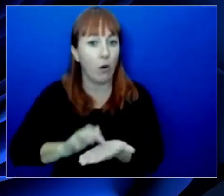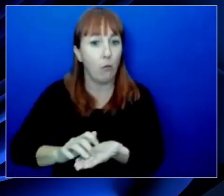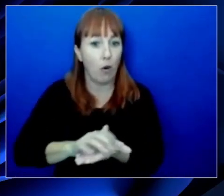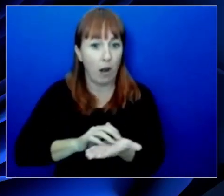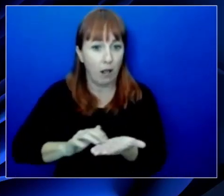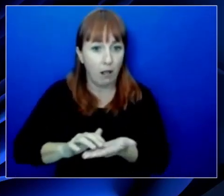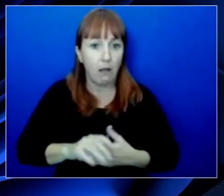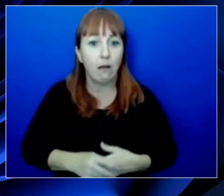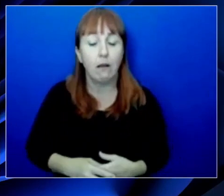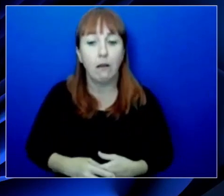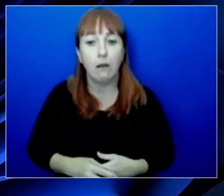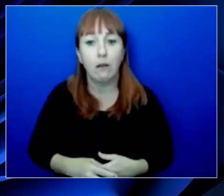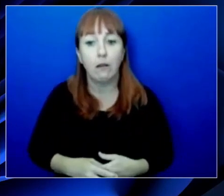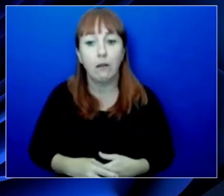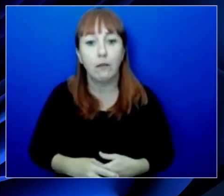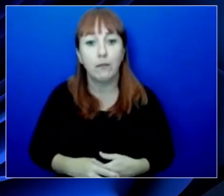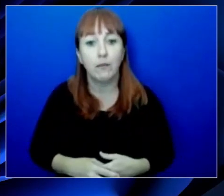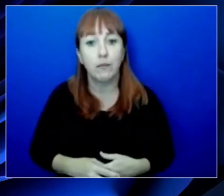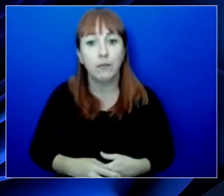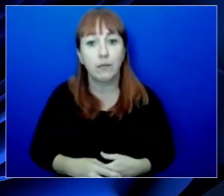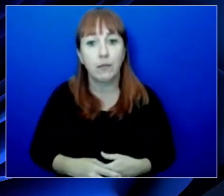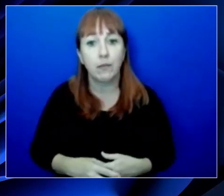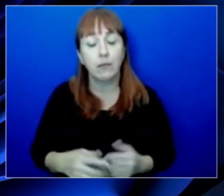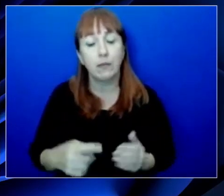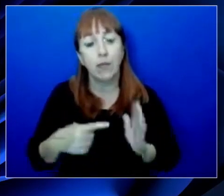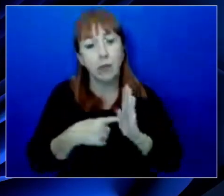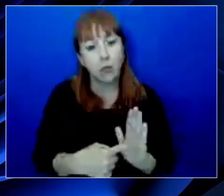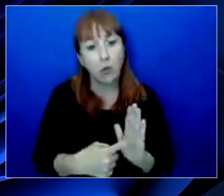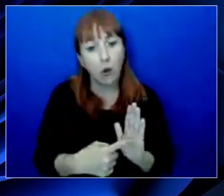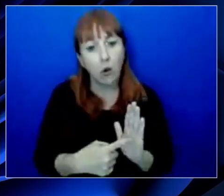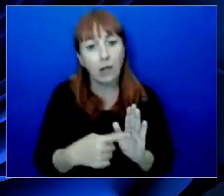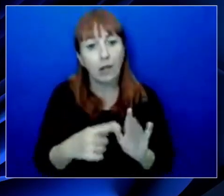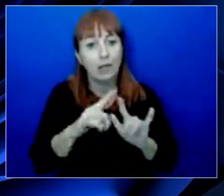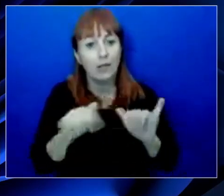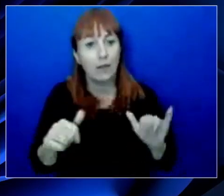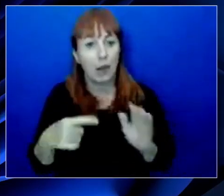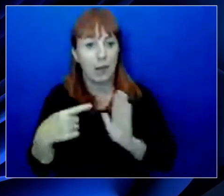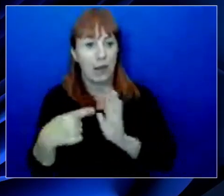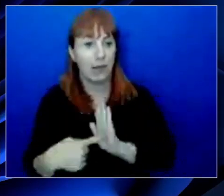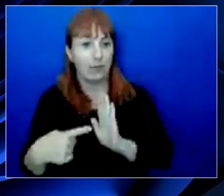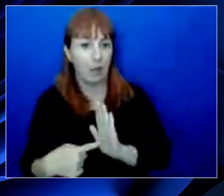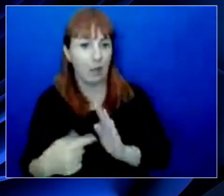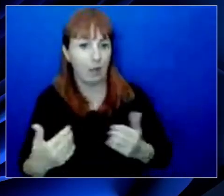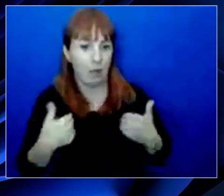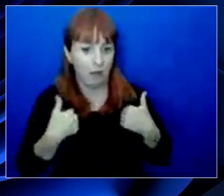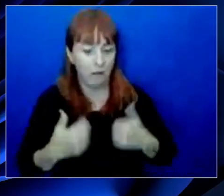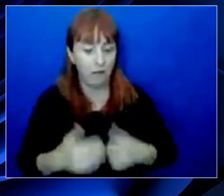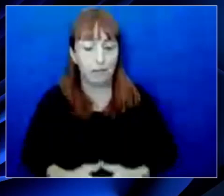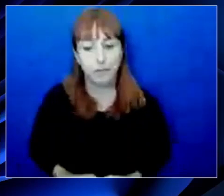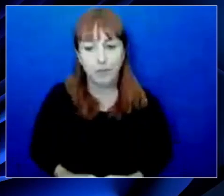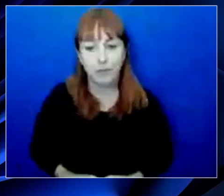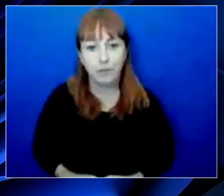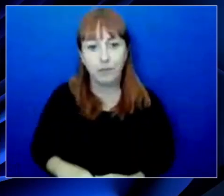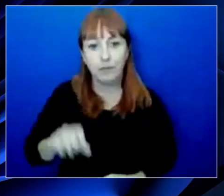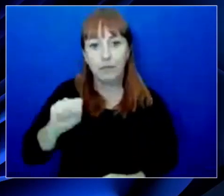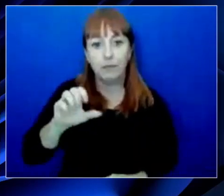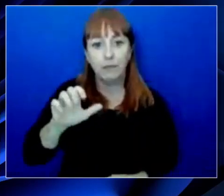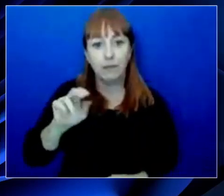and kind of showed this to you, but I want to also show an example here for you. I'm going to turn scan mode